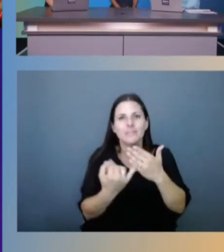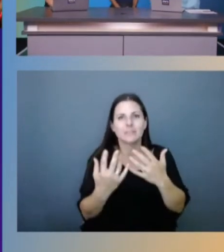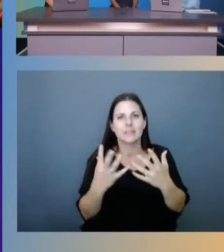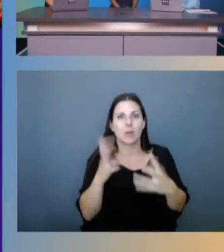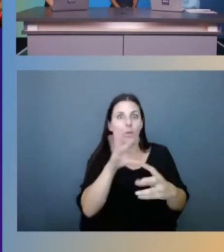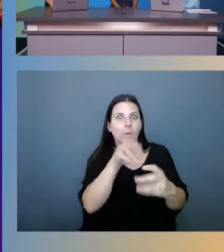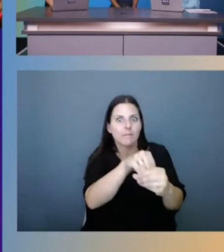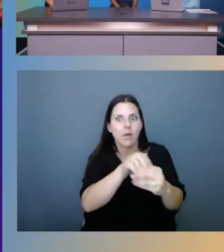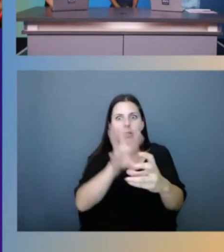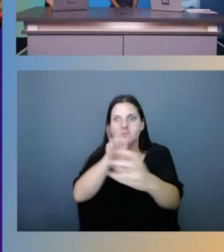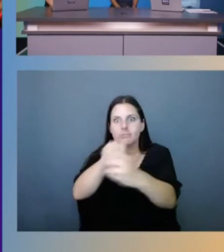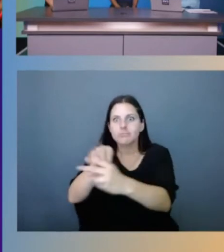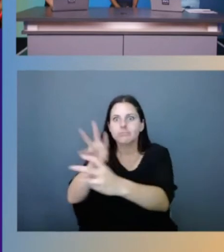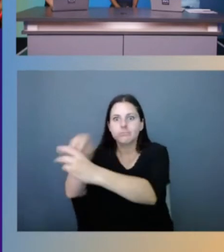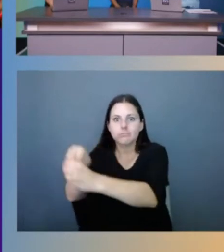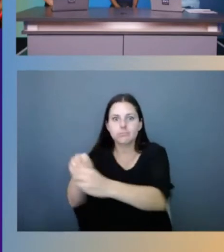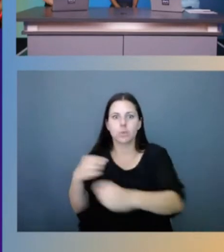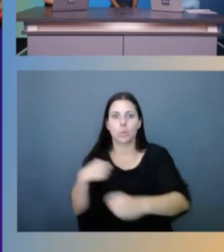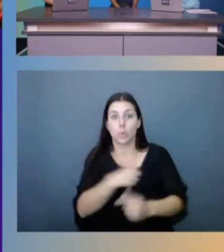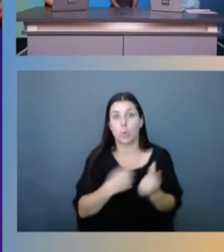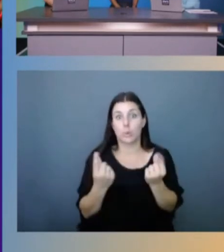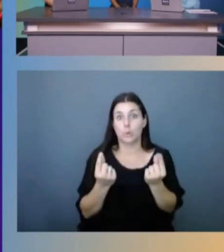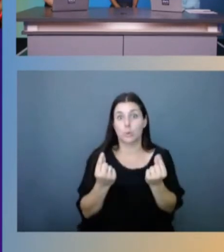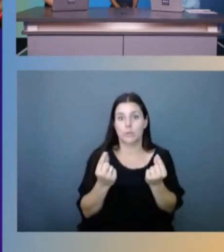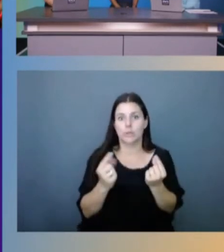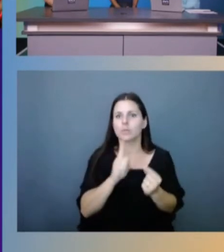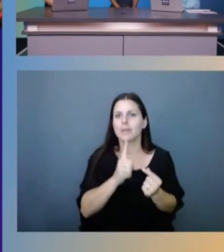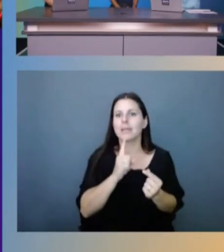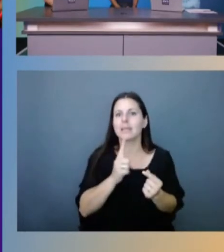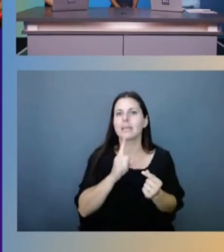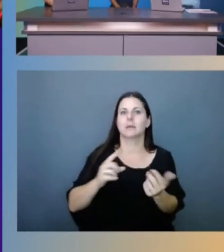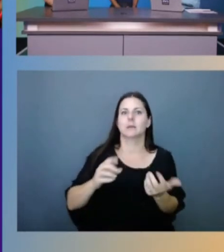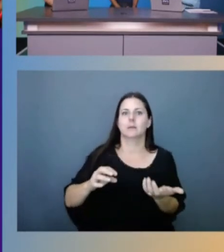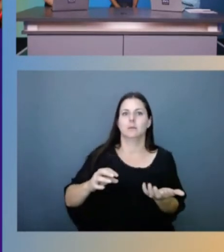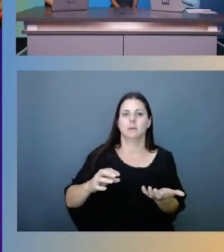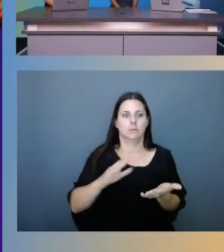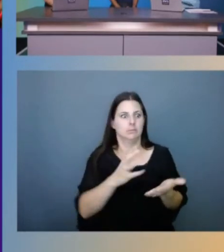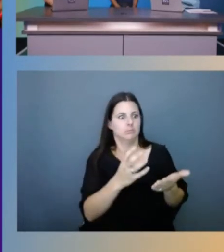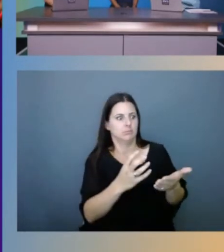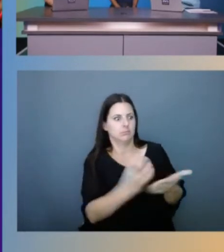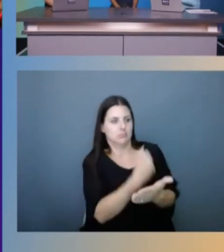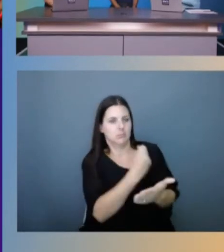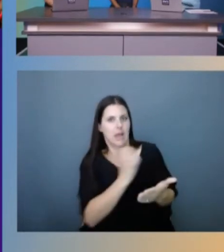One of the things we're doing is taking advantage of our own data center to be able to compile information